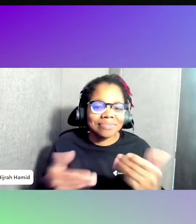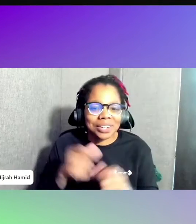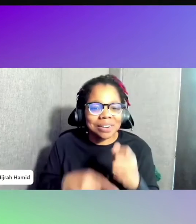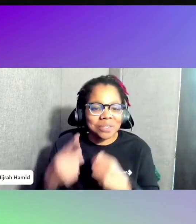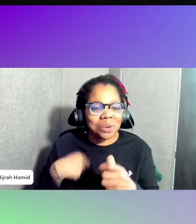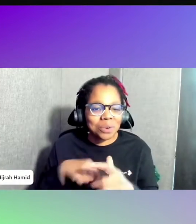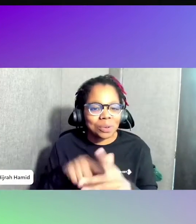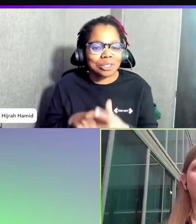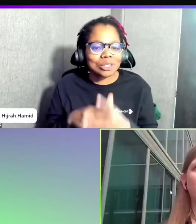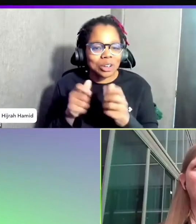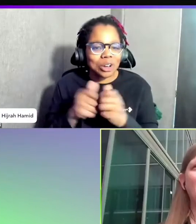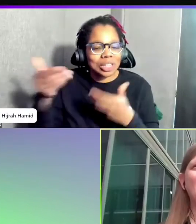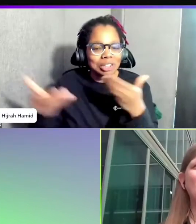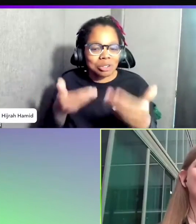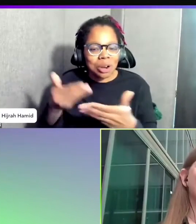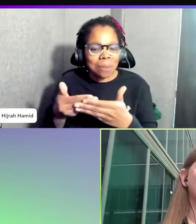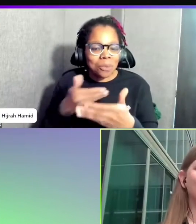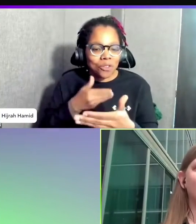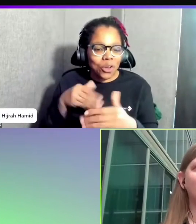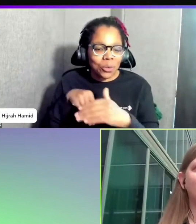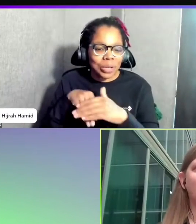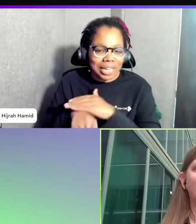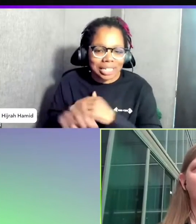away folks.